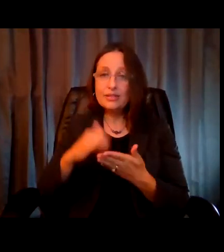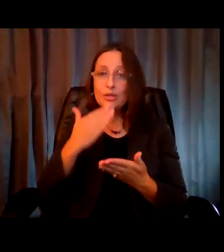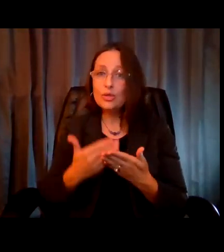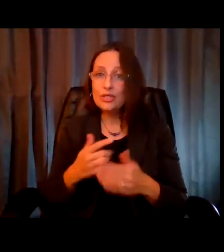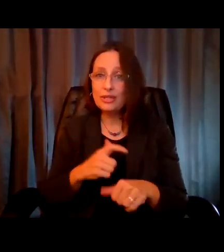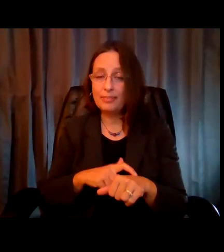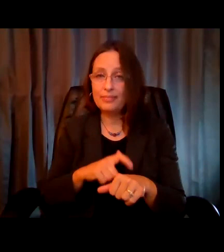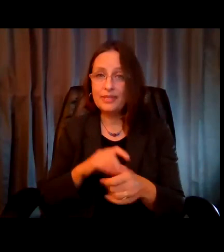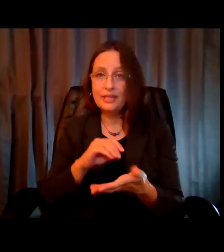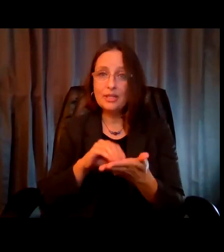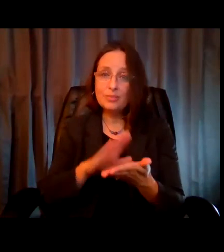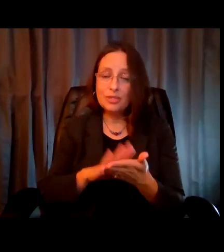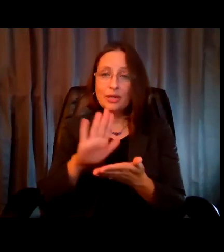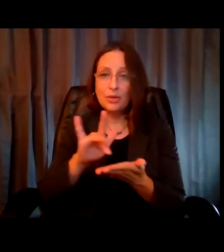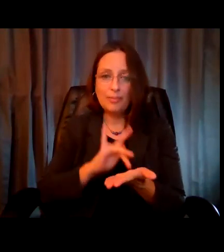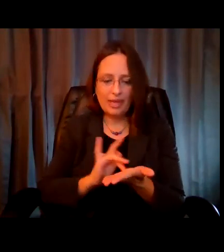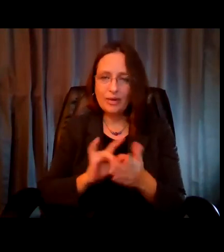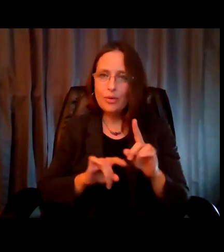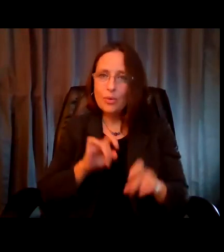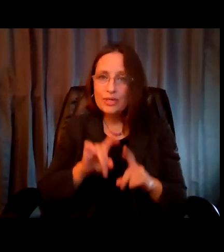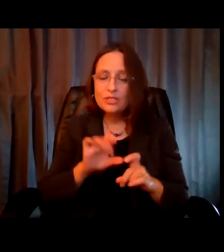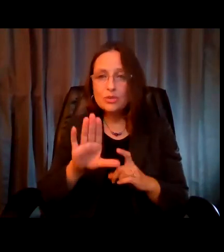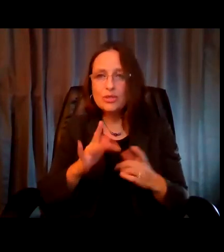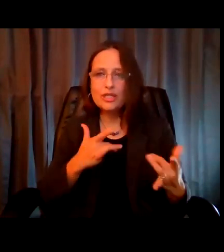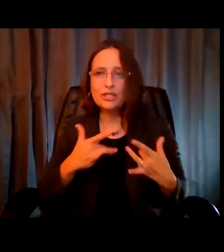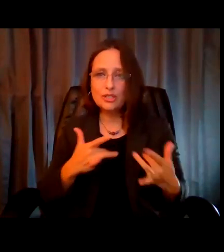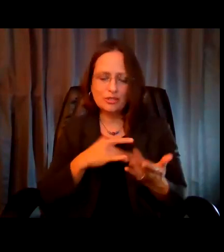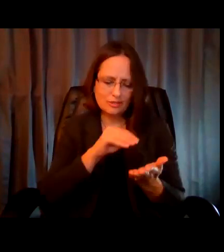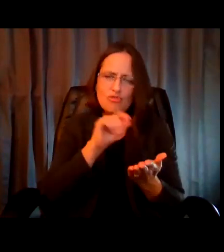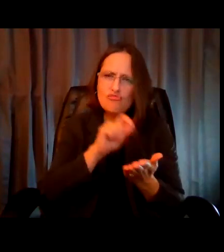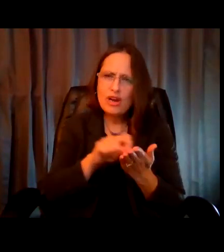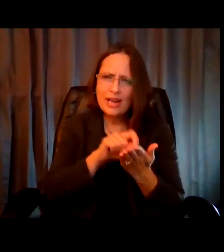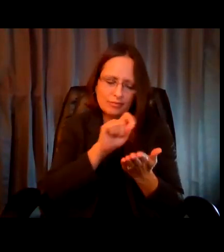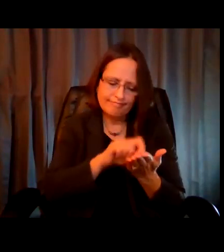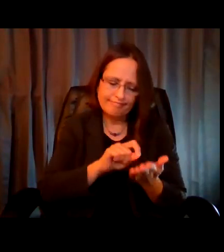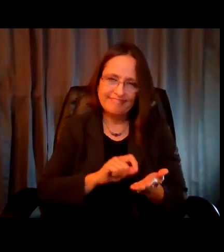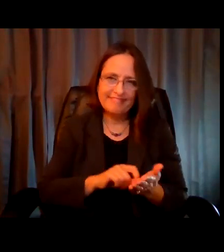to enter the room and it needs to be cleaned again. It's a nice opportunity to say, wow,